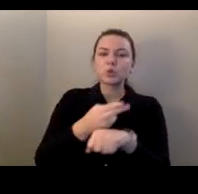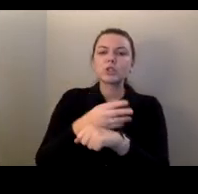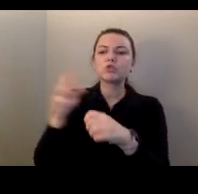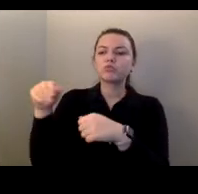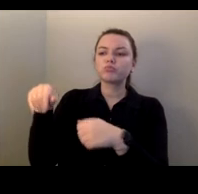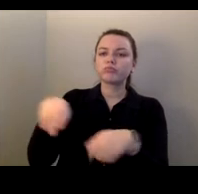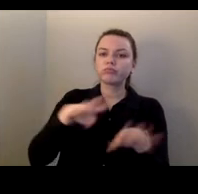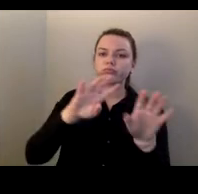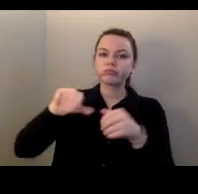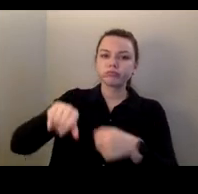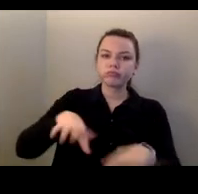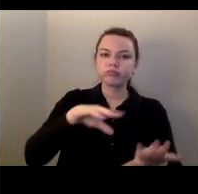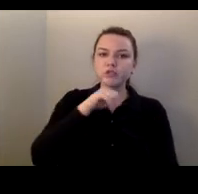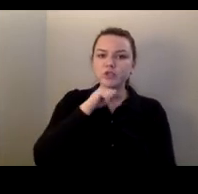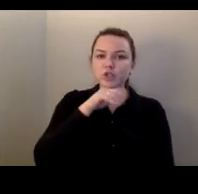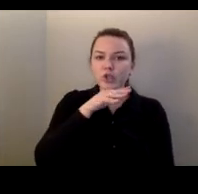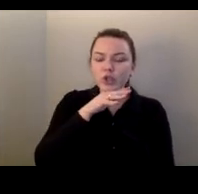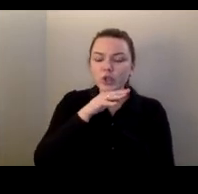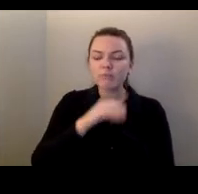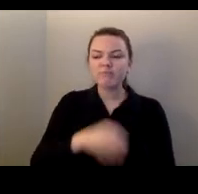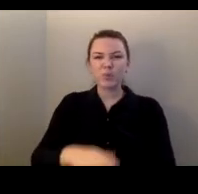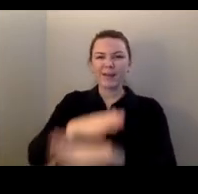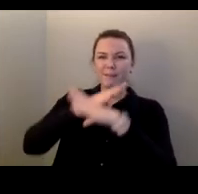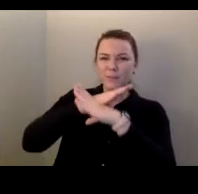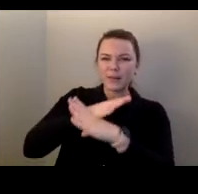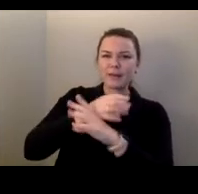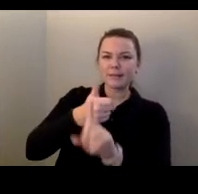to defend itself, and to capture food.